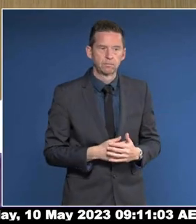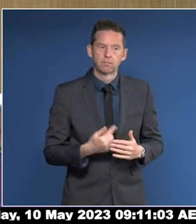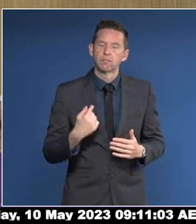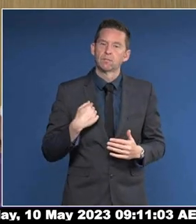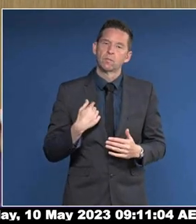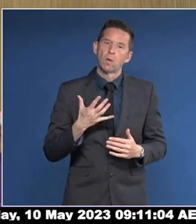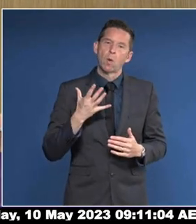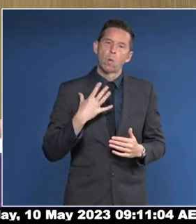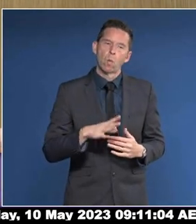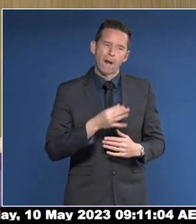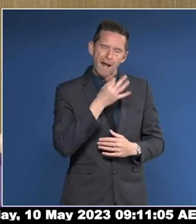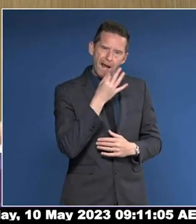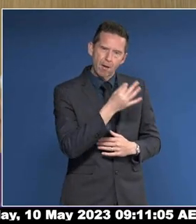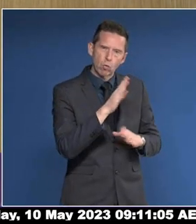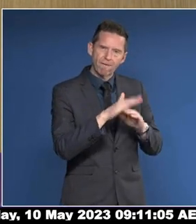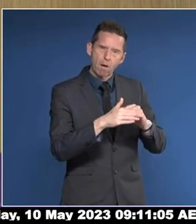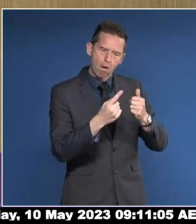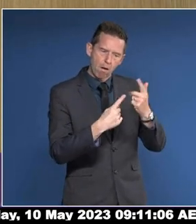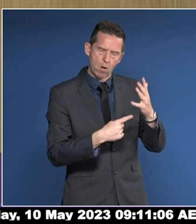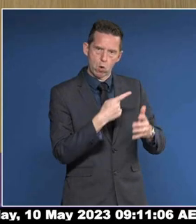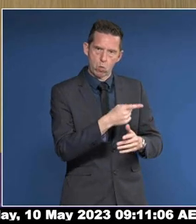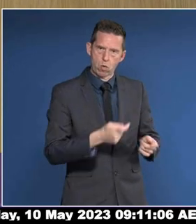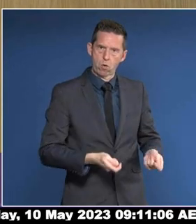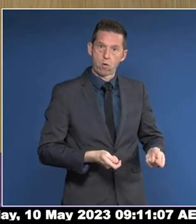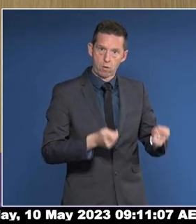matters that you've identified in what you've described as background.